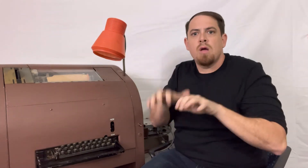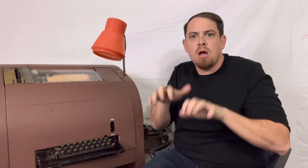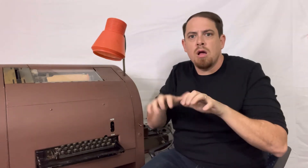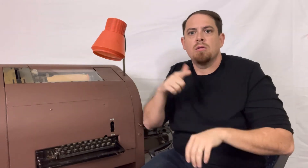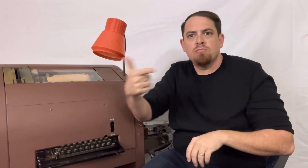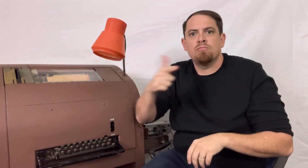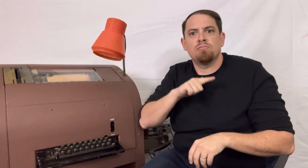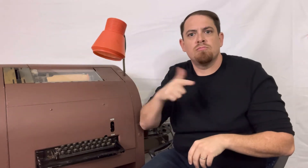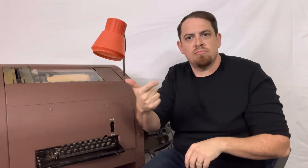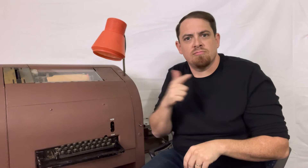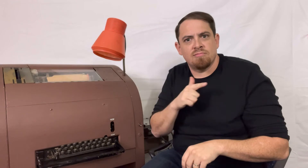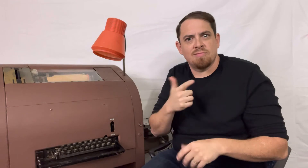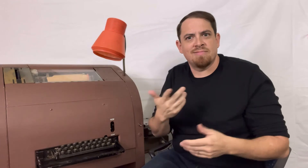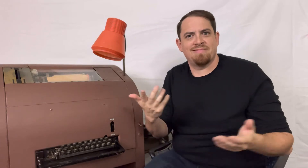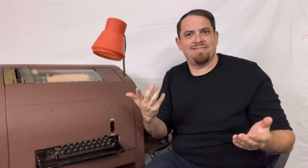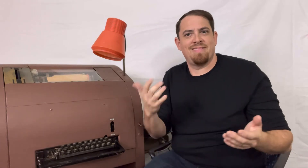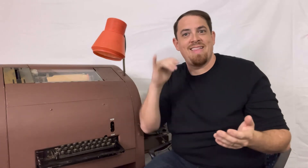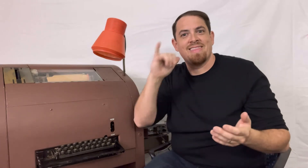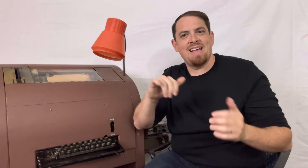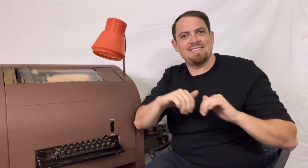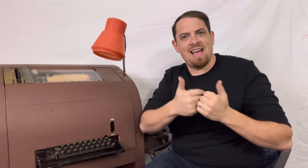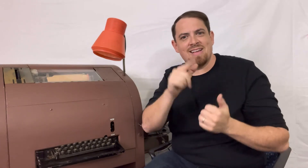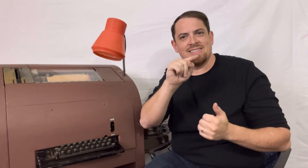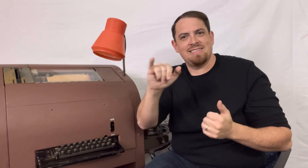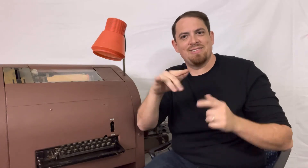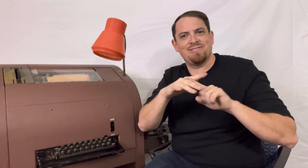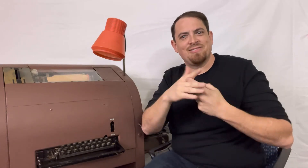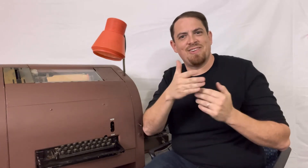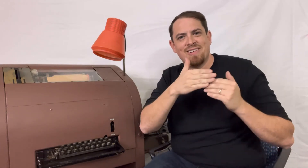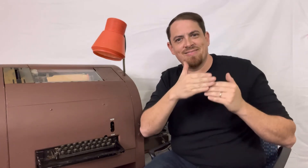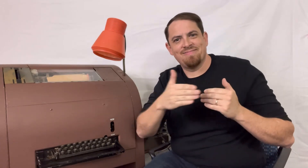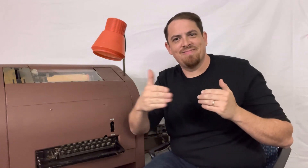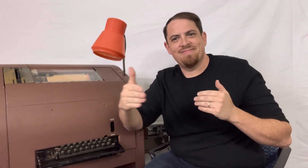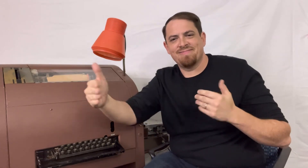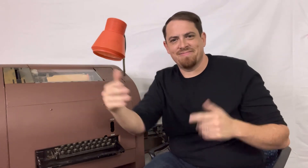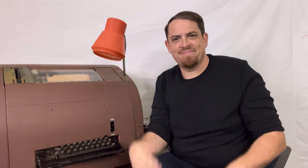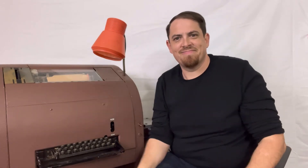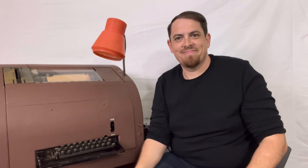who could read them and respond in kind and that was the advent of the tty as we know it today